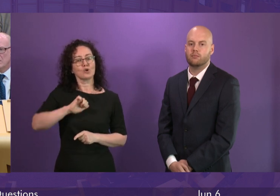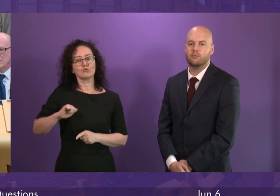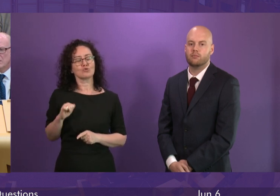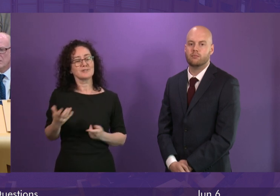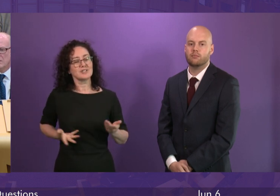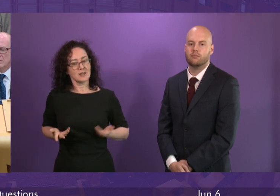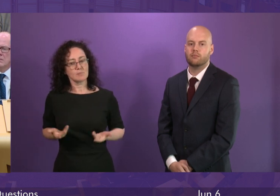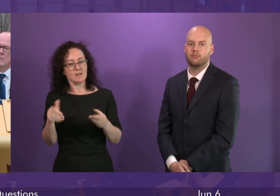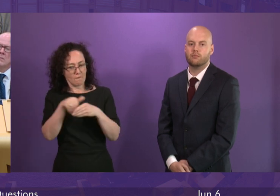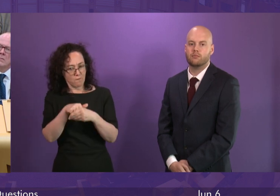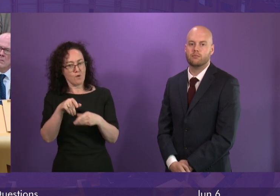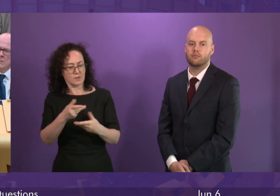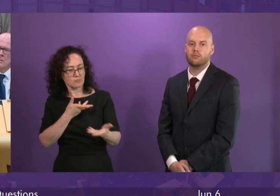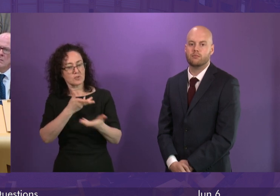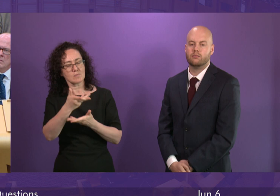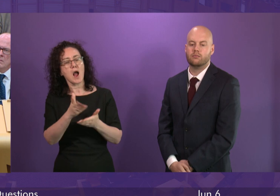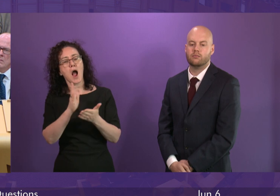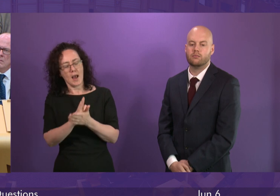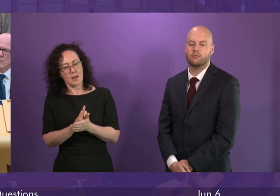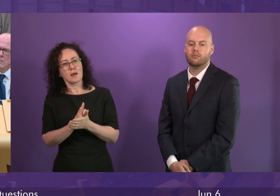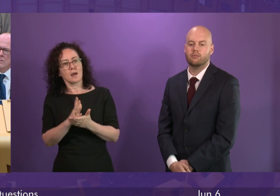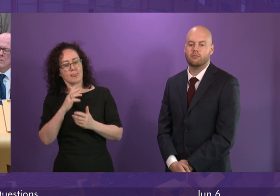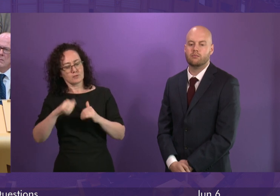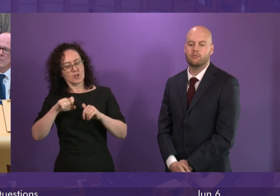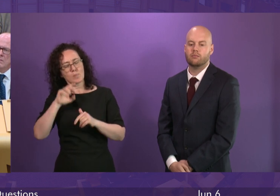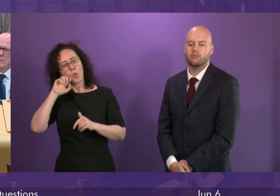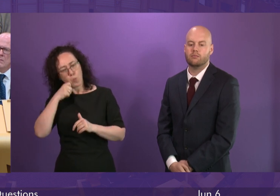Mr McDonald and the Parliament the assurance that the Government is doing everything that